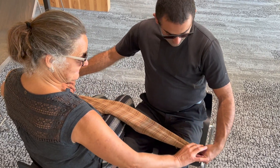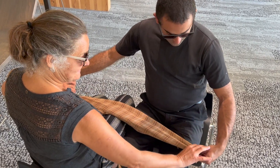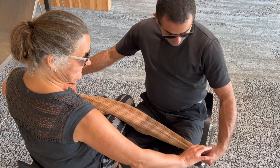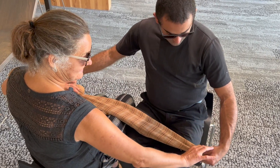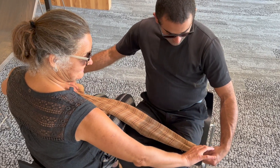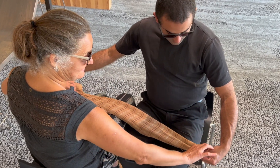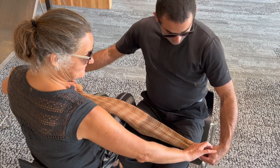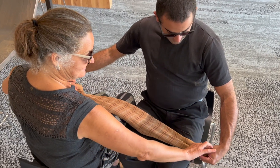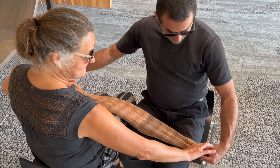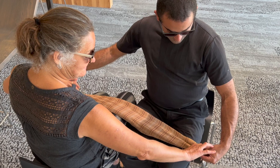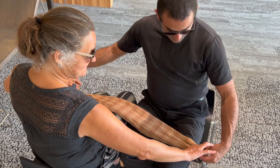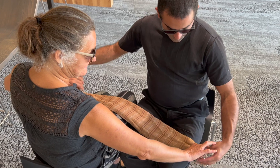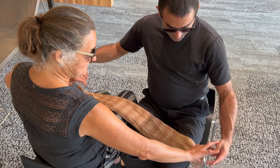I'd like to show you my scarf.